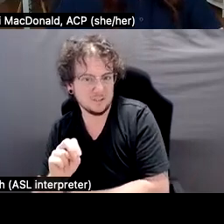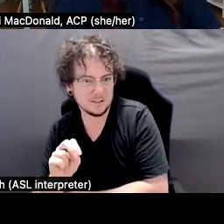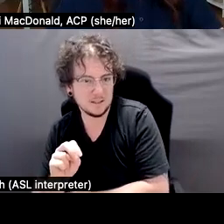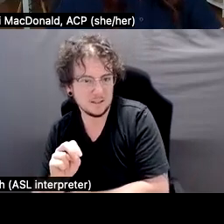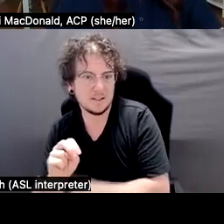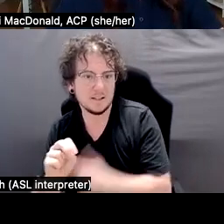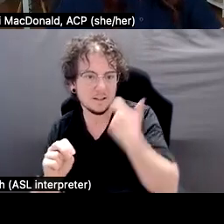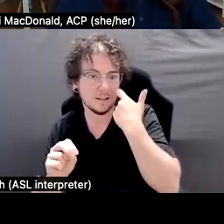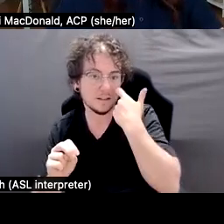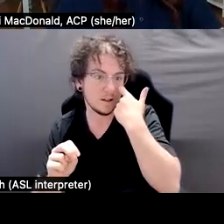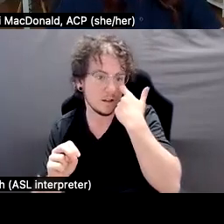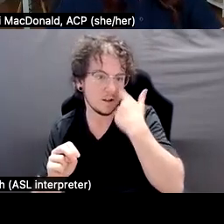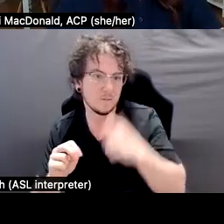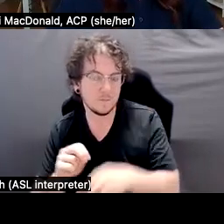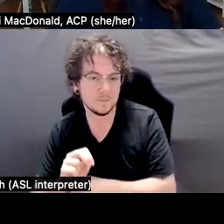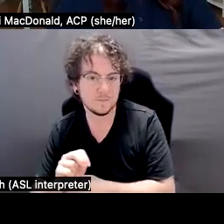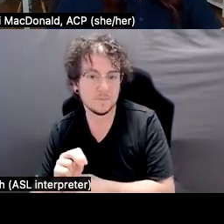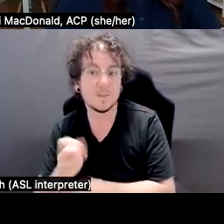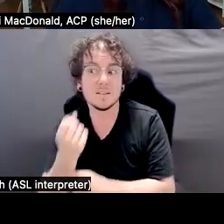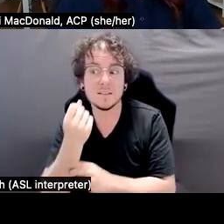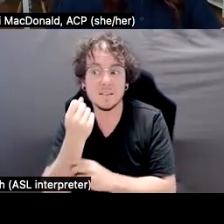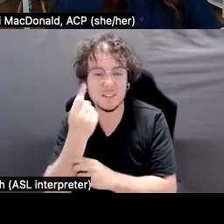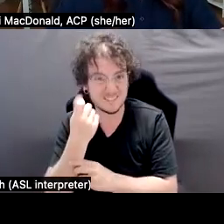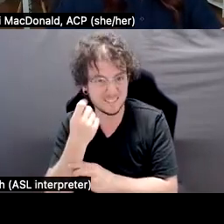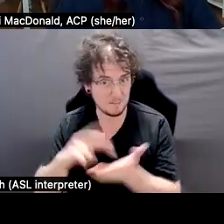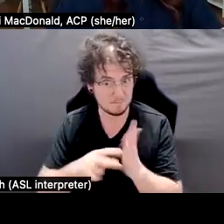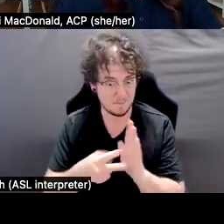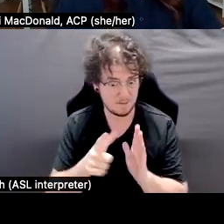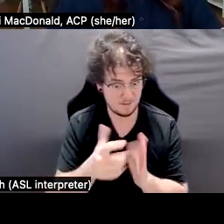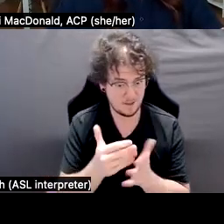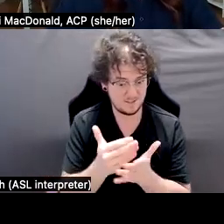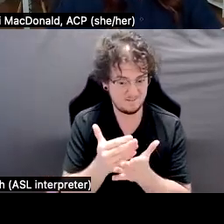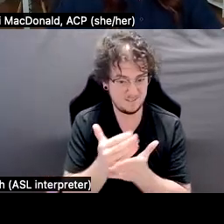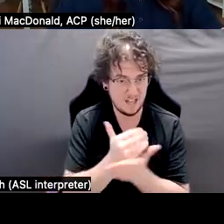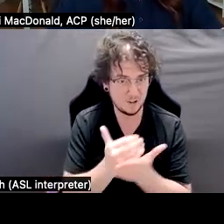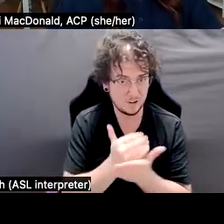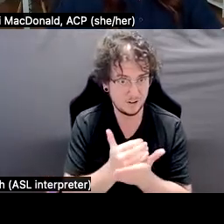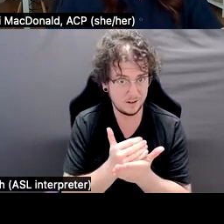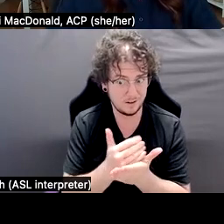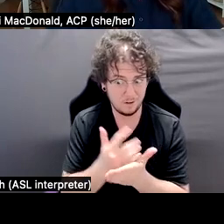they have kept up with the cost of living. So, according to a report by the Wesley Institute,